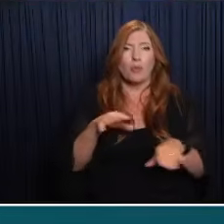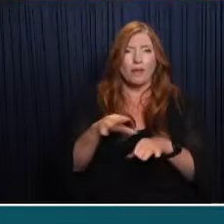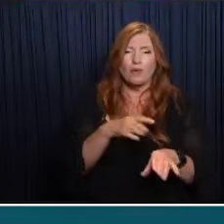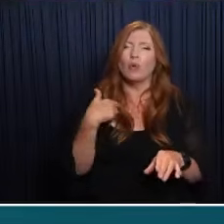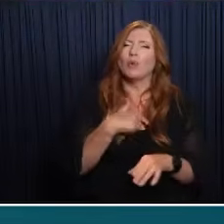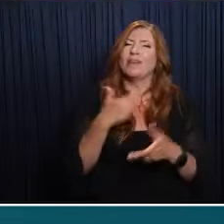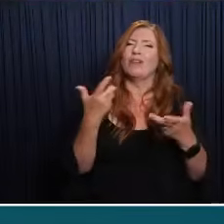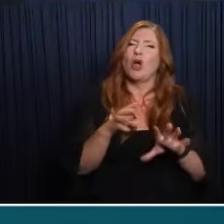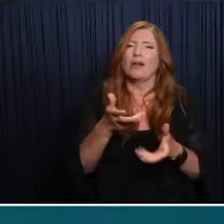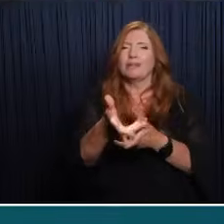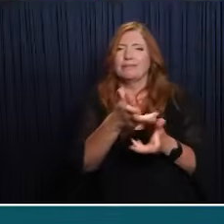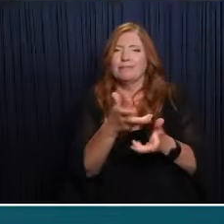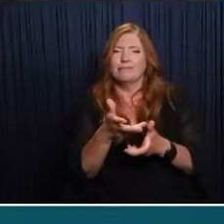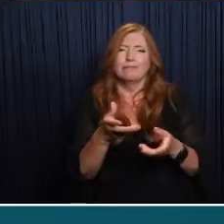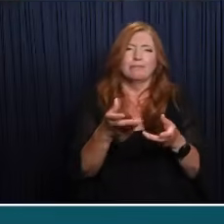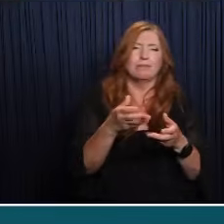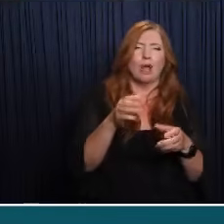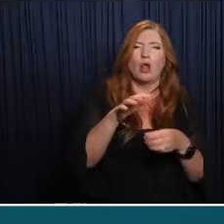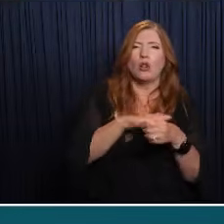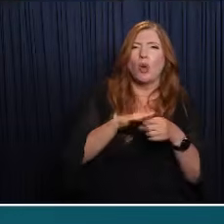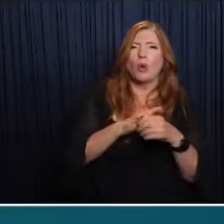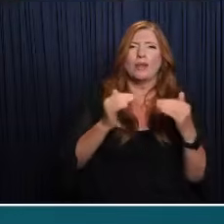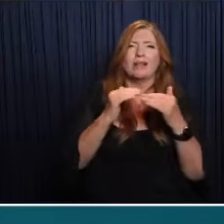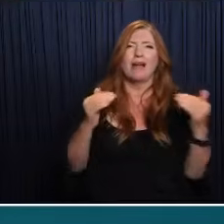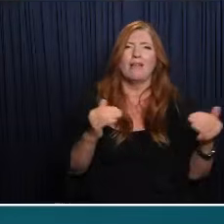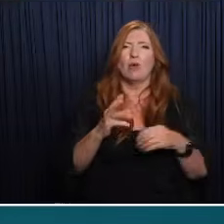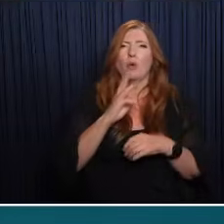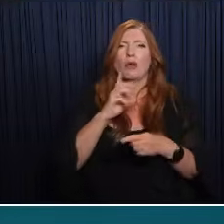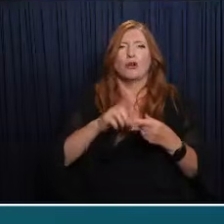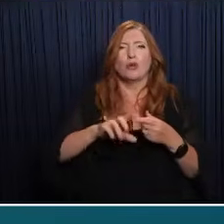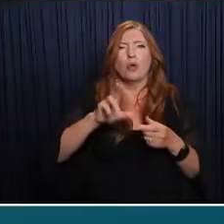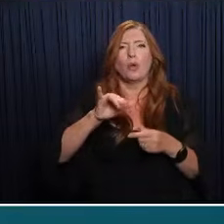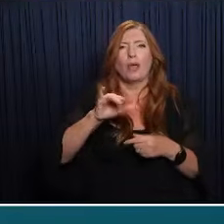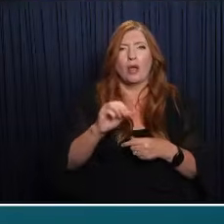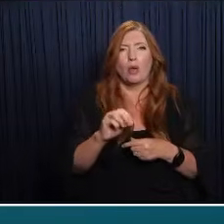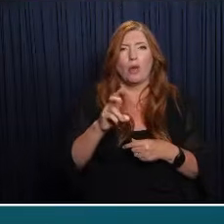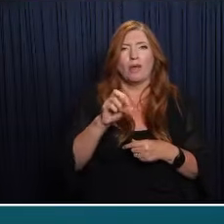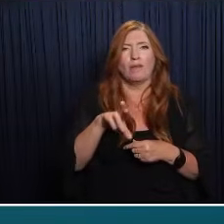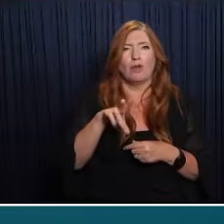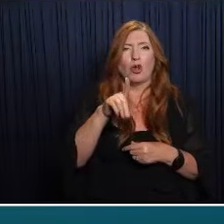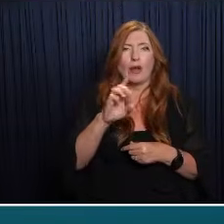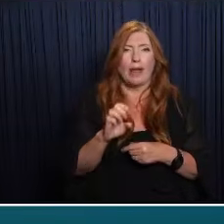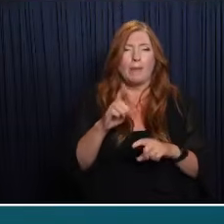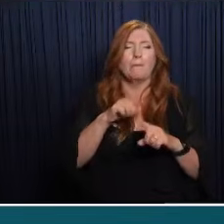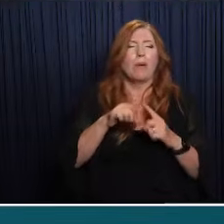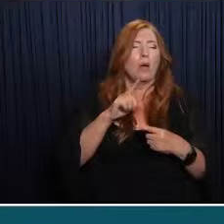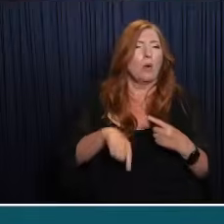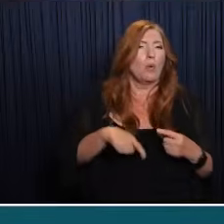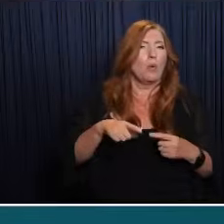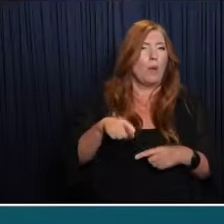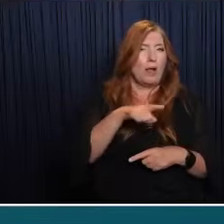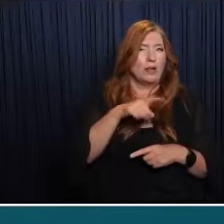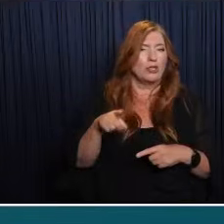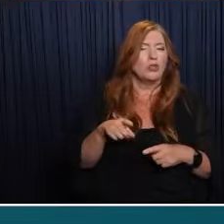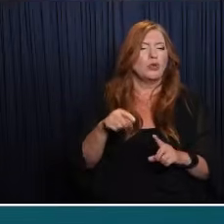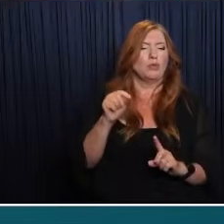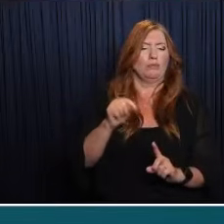I HAVE LEGISLATION THAT I HELPED